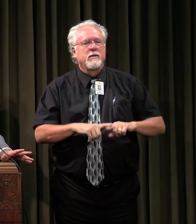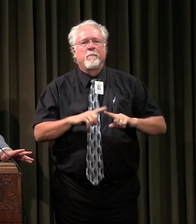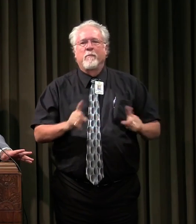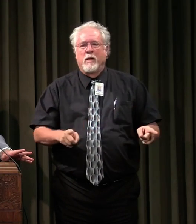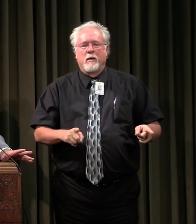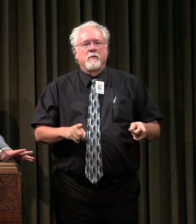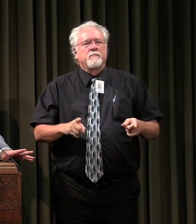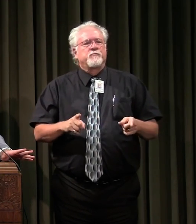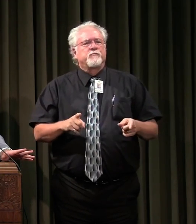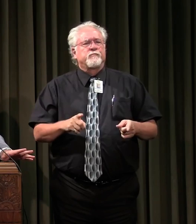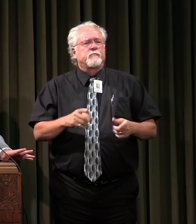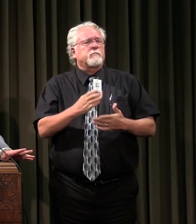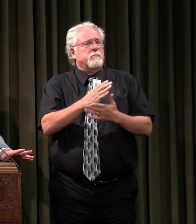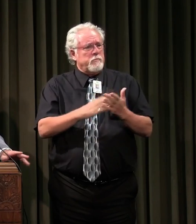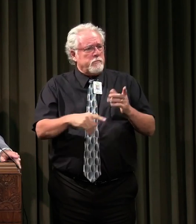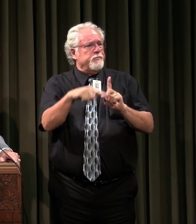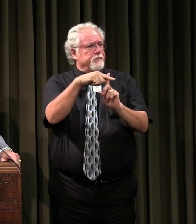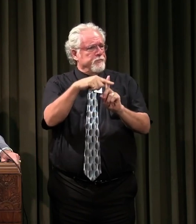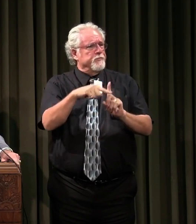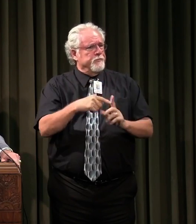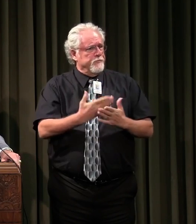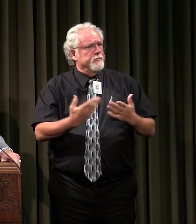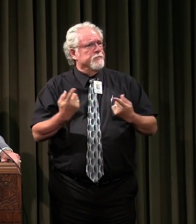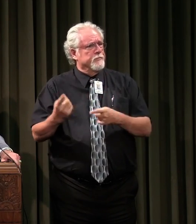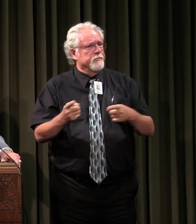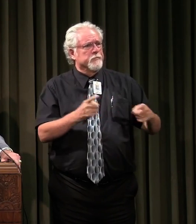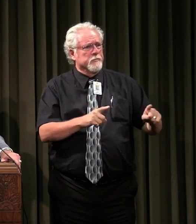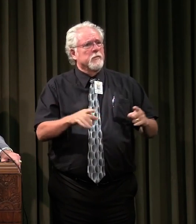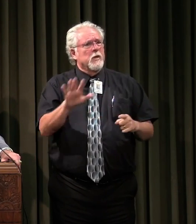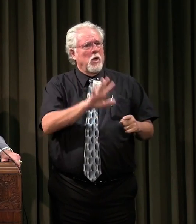matter is there are some positive things that are happening around our content